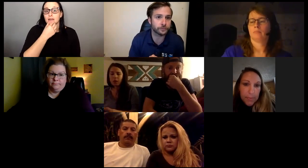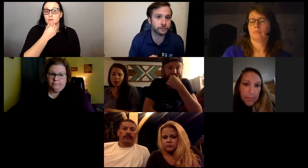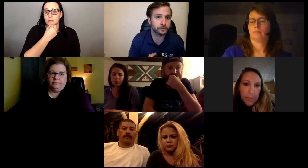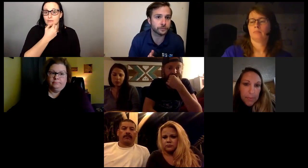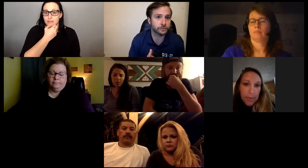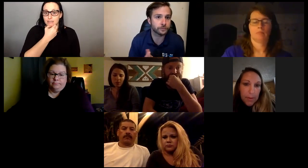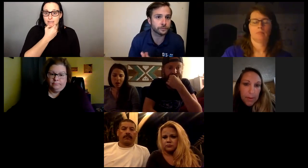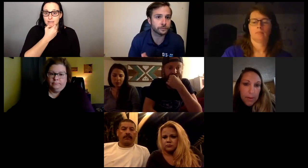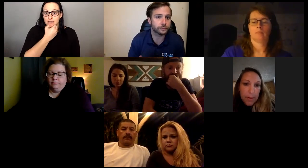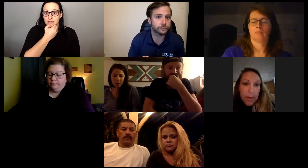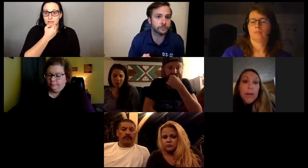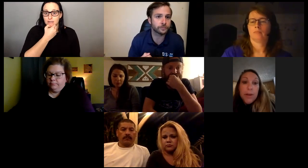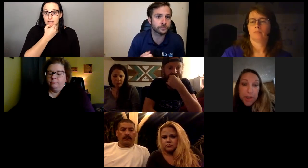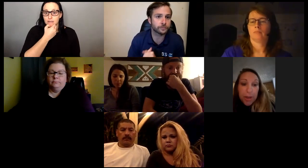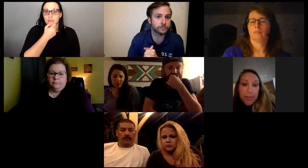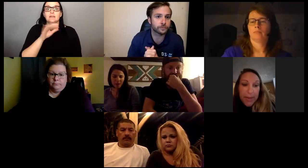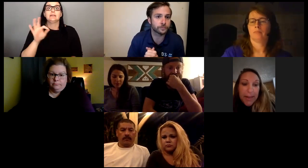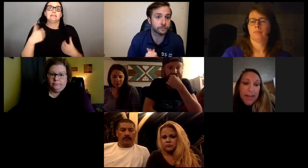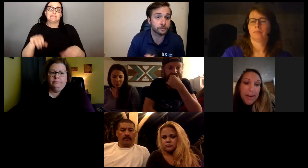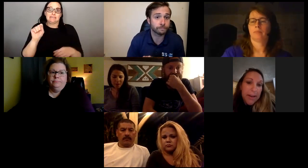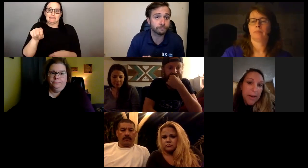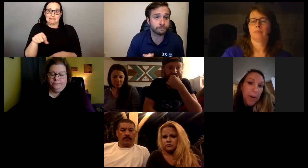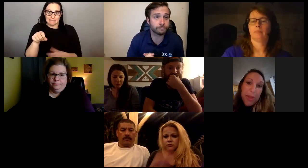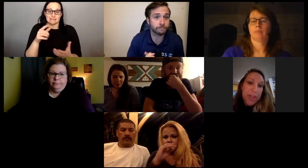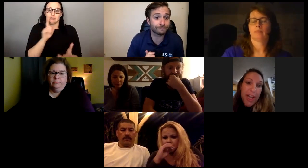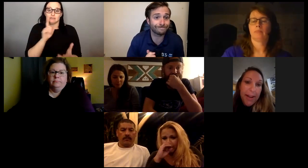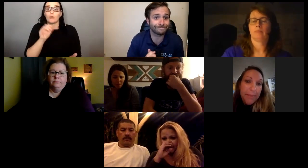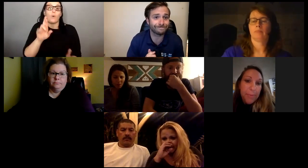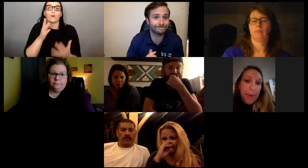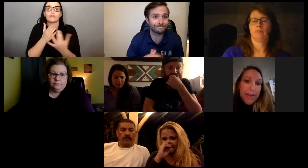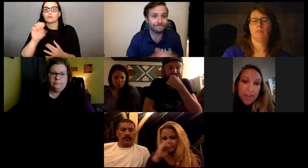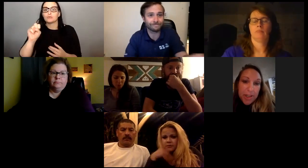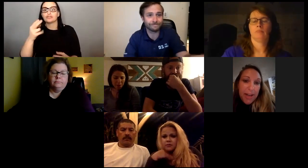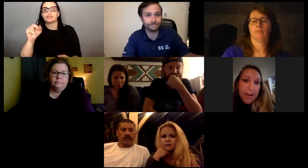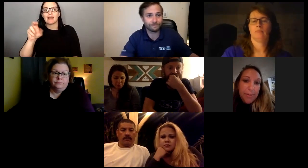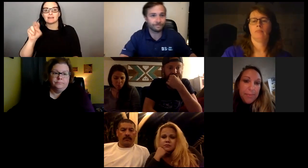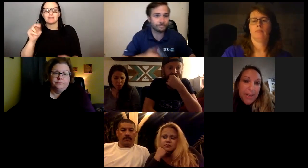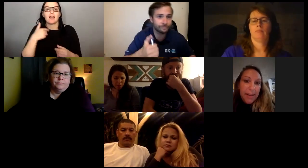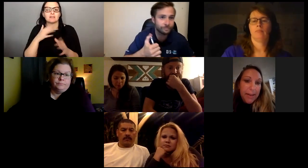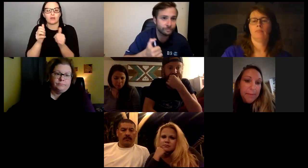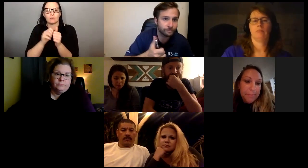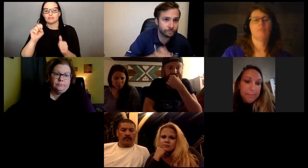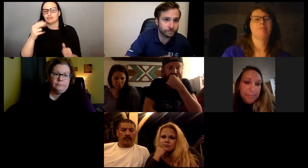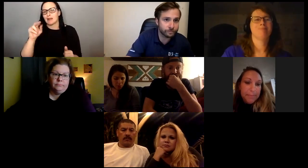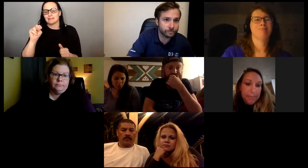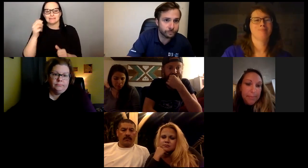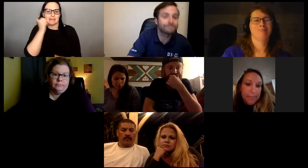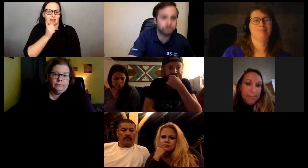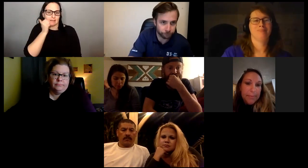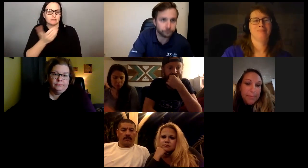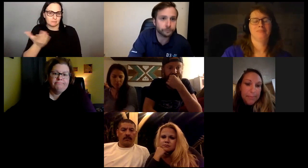with you after this sure yes and or through shannon i talked to shannon daily